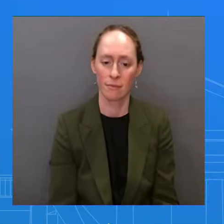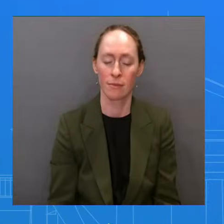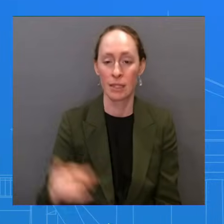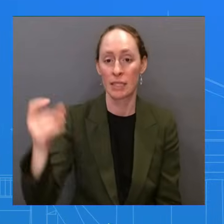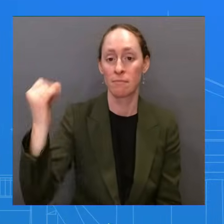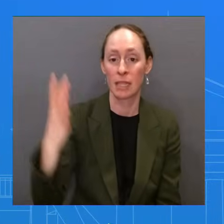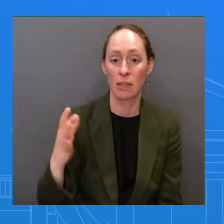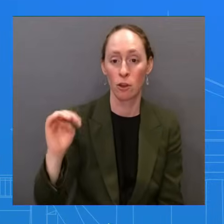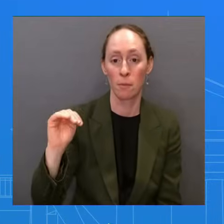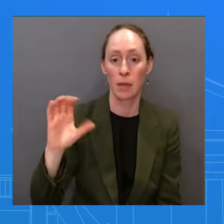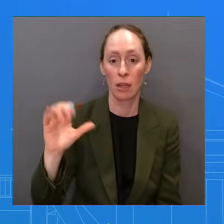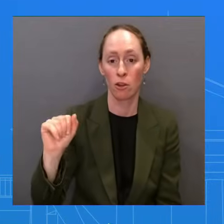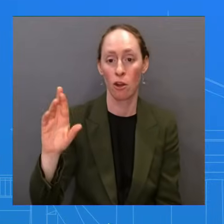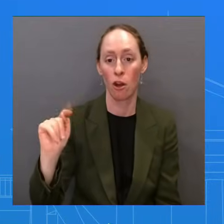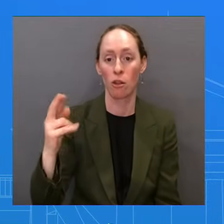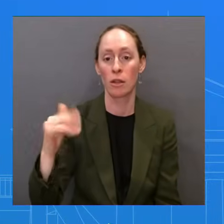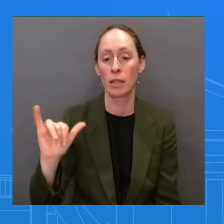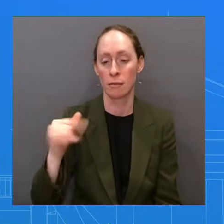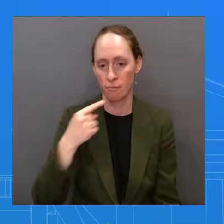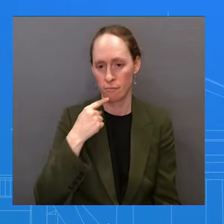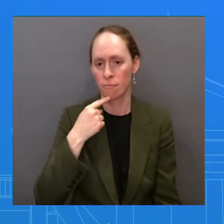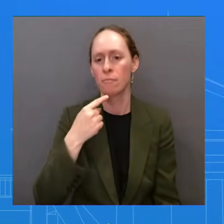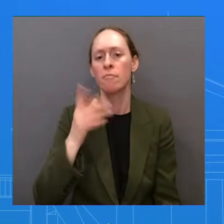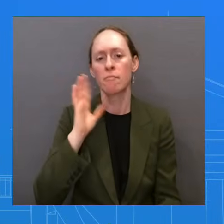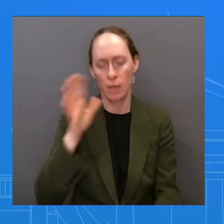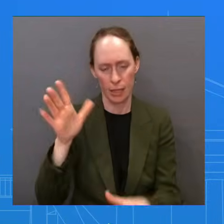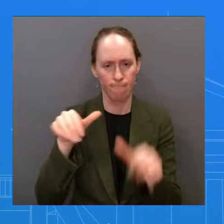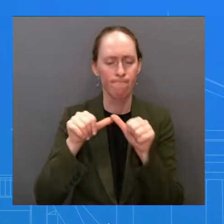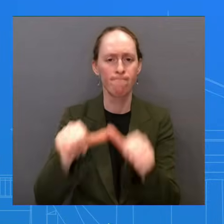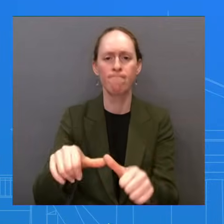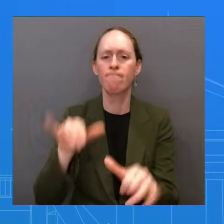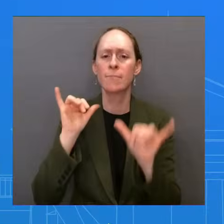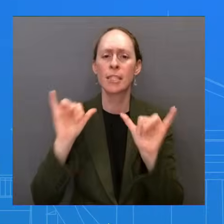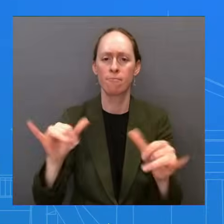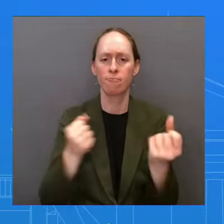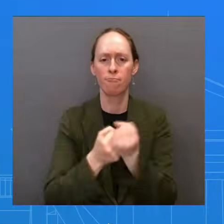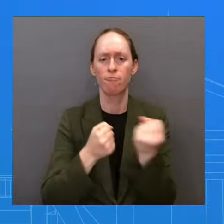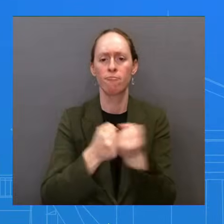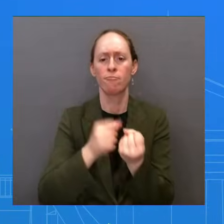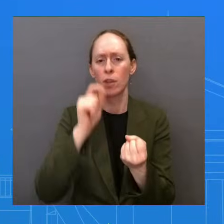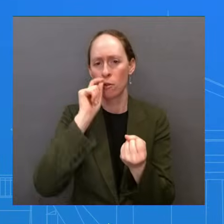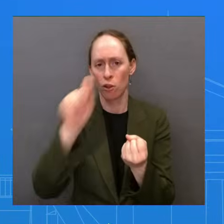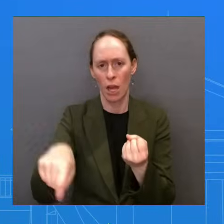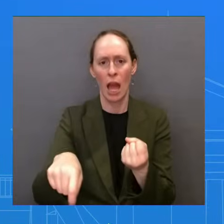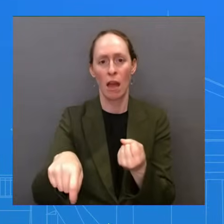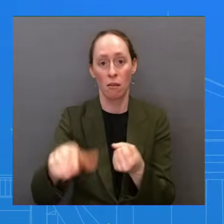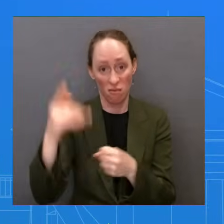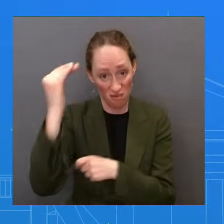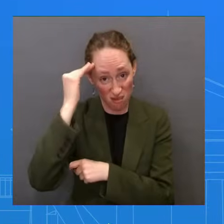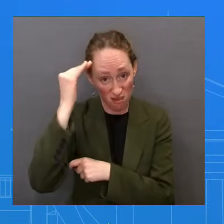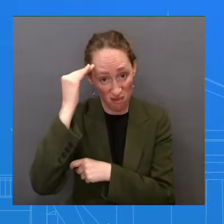Did the President have a response to that at all? Did he know that he was going to make that commitment? Ms. Jean-Pierre: So, look, we're glad to hear